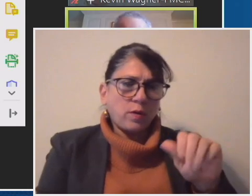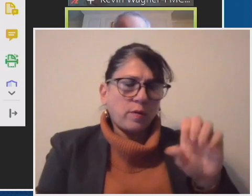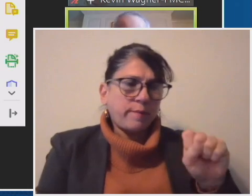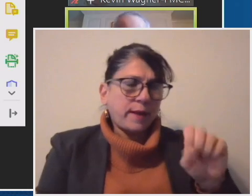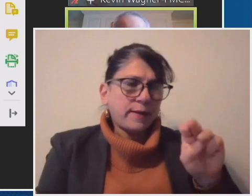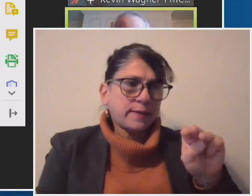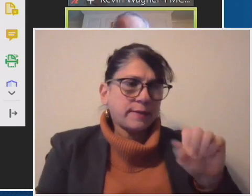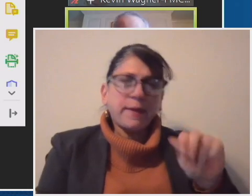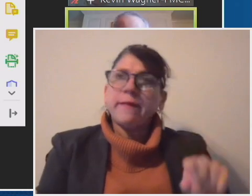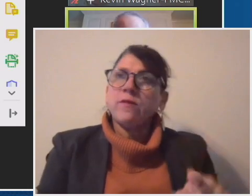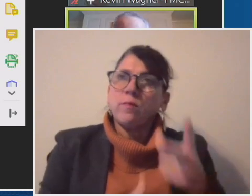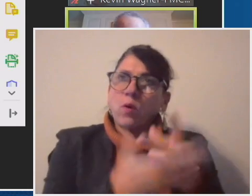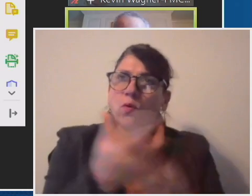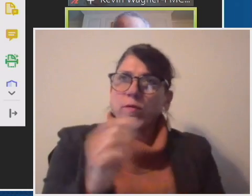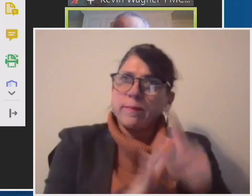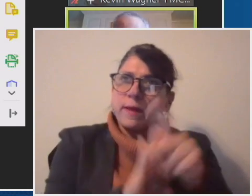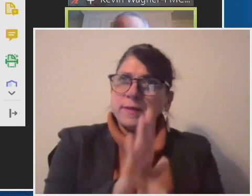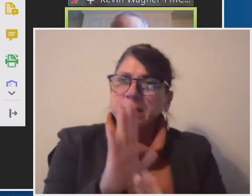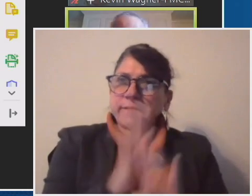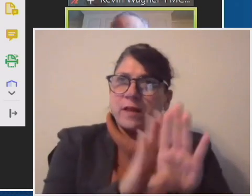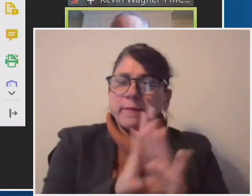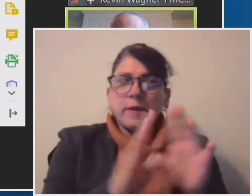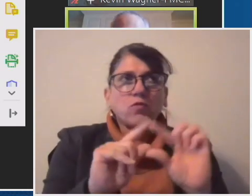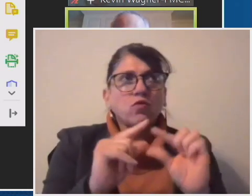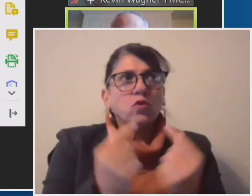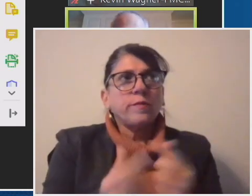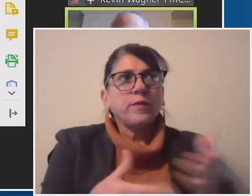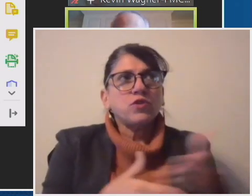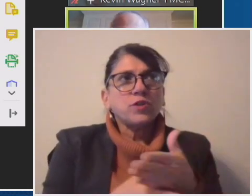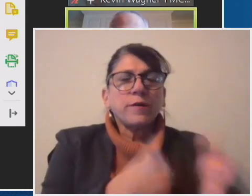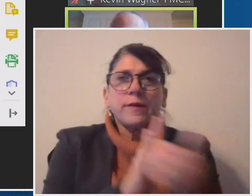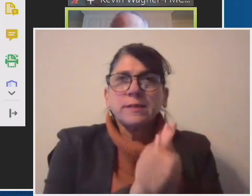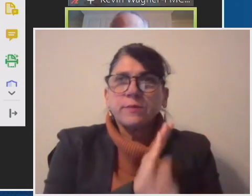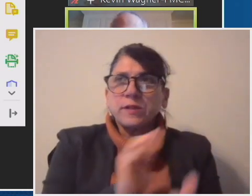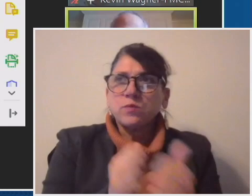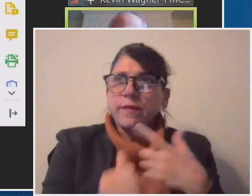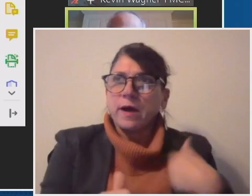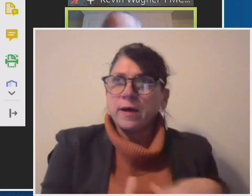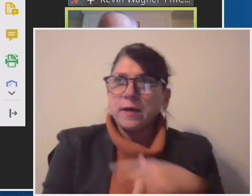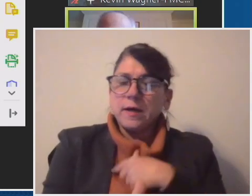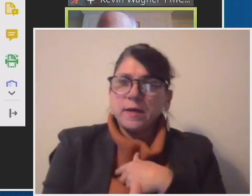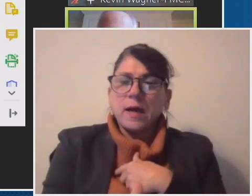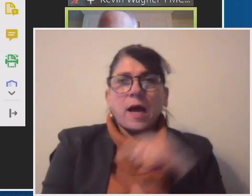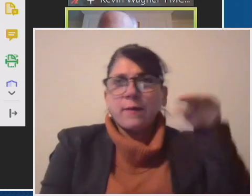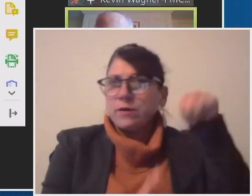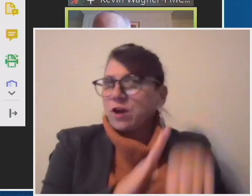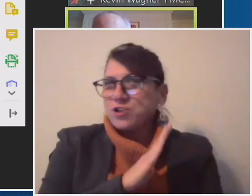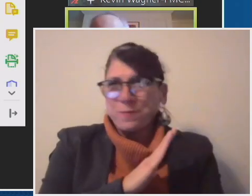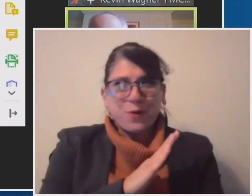group for sharing their expertise with us in doing this. I know I would totally crash and burn if I were to have to do